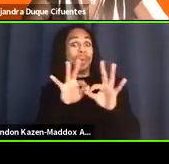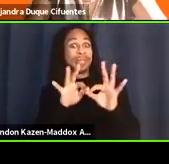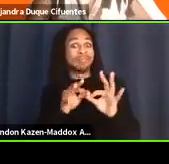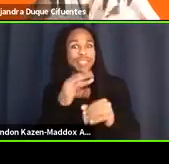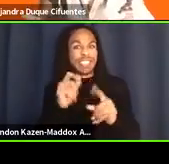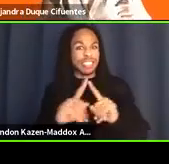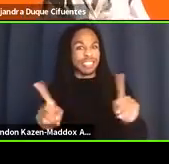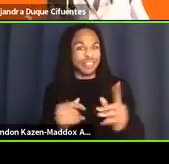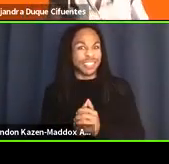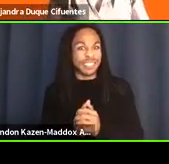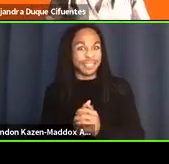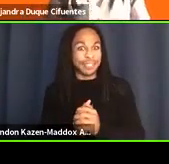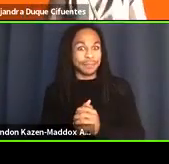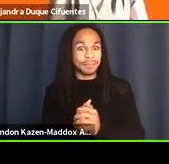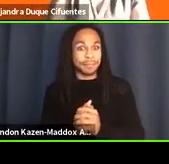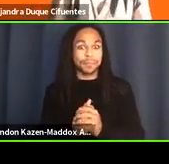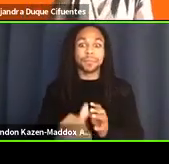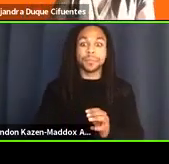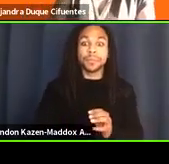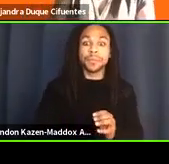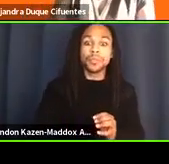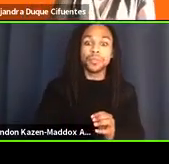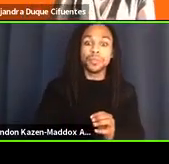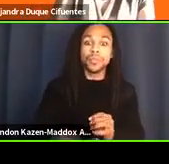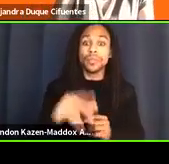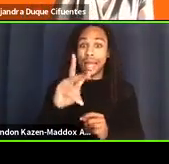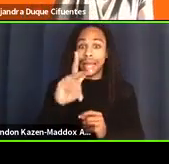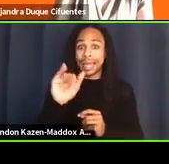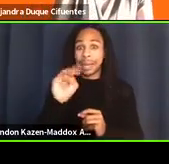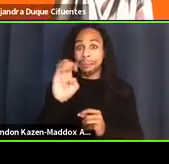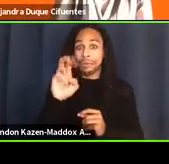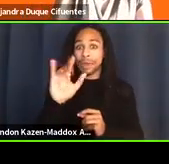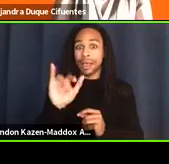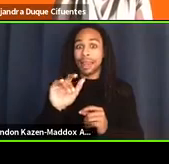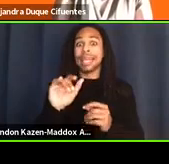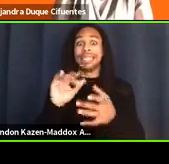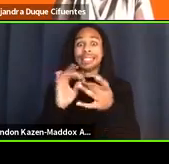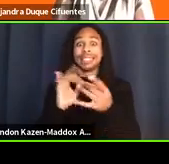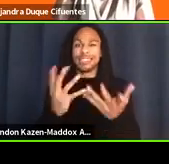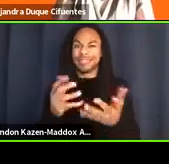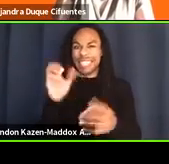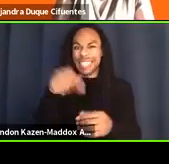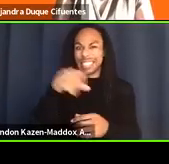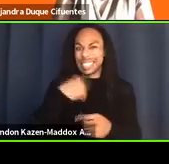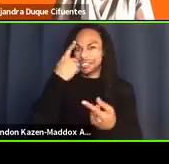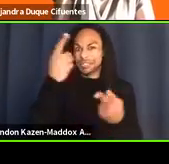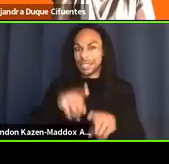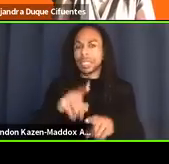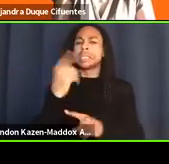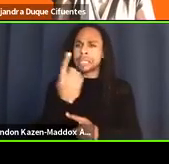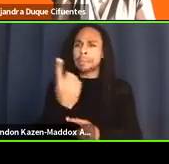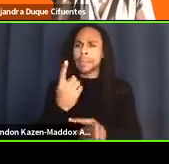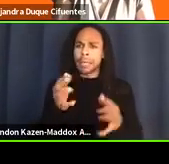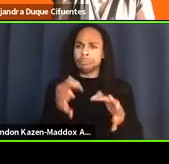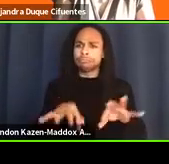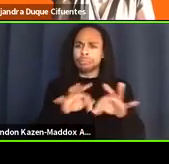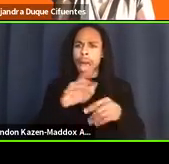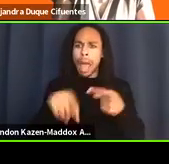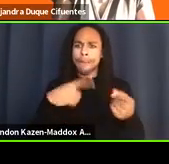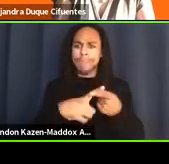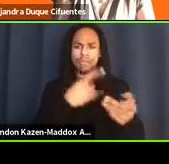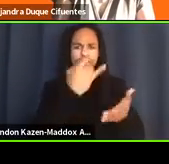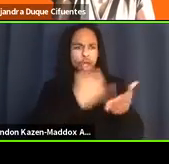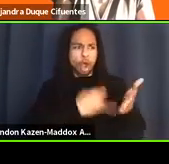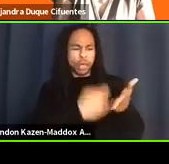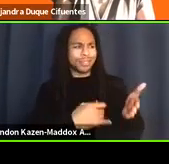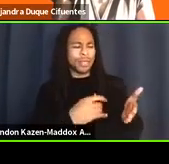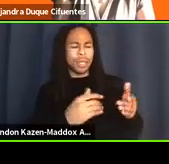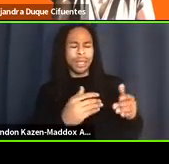about learning, because the rest of the time, he just does a lot of work online, but isolated